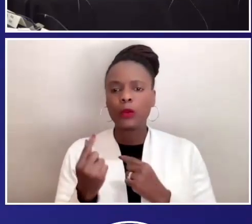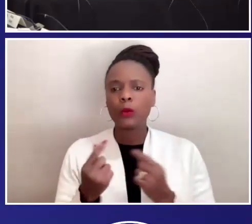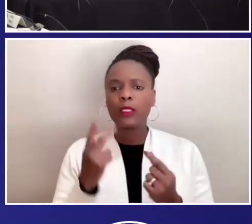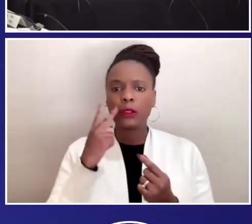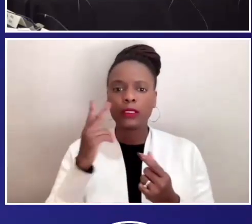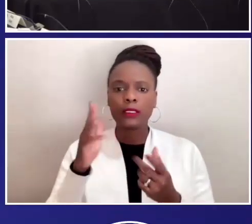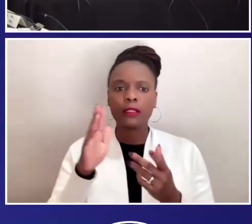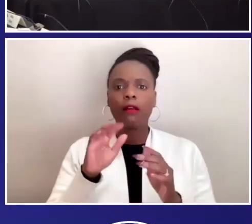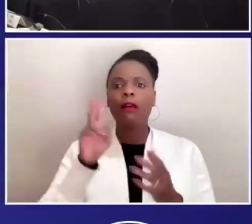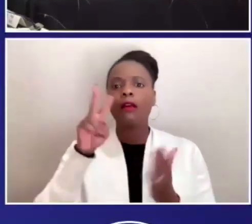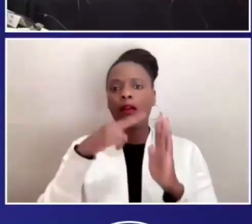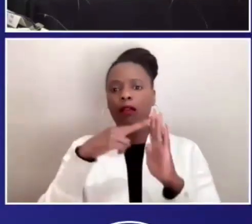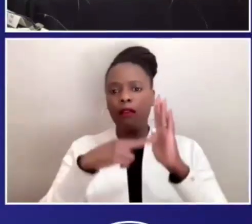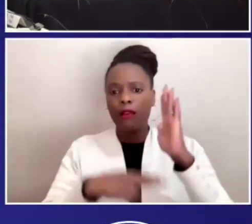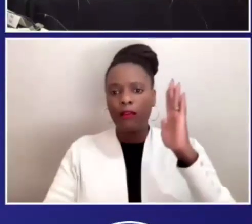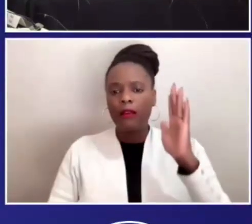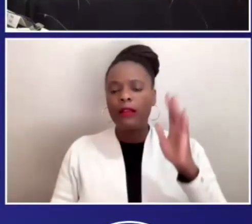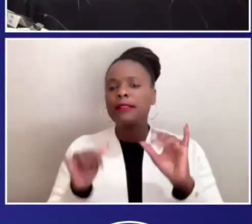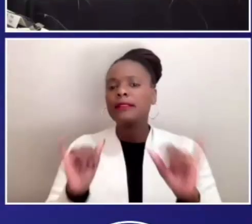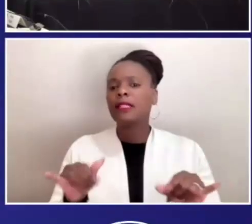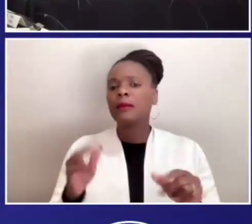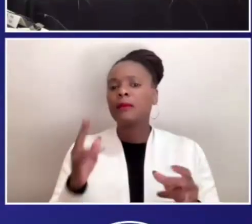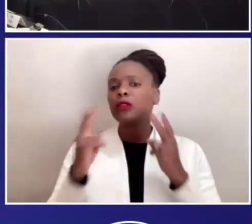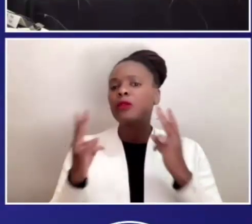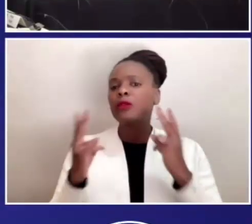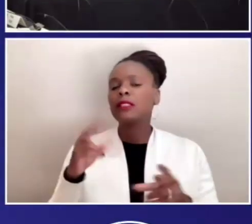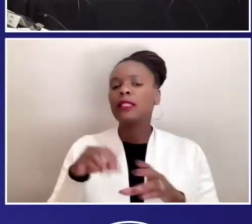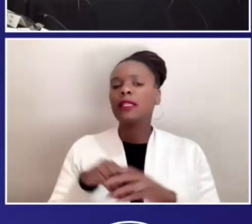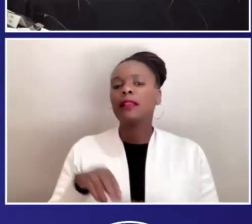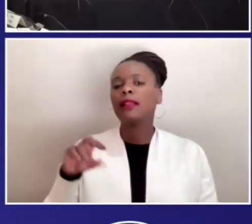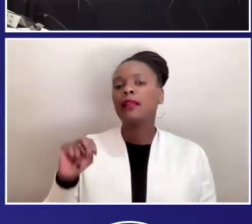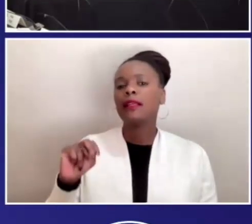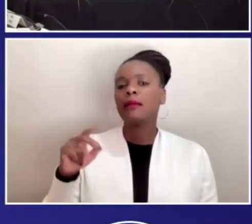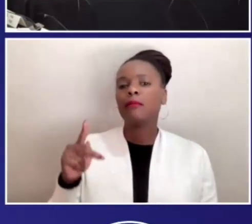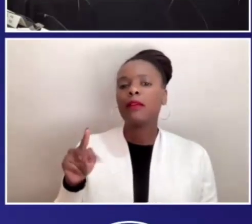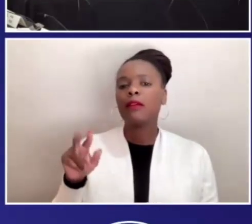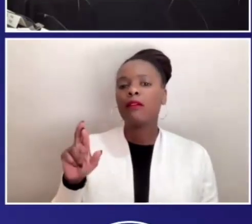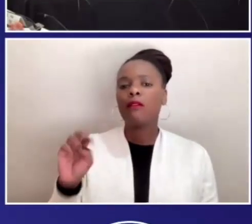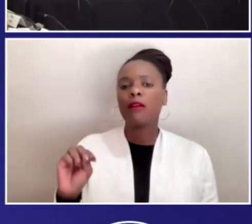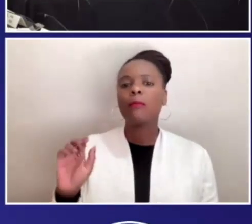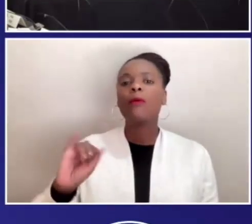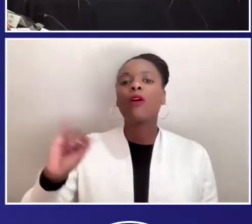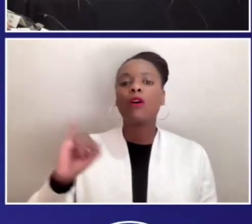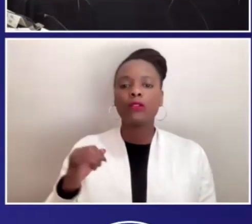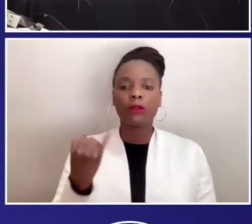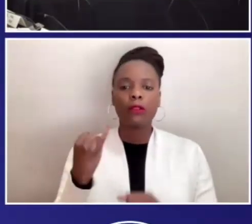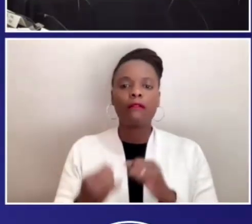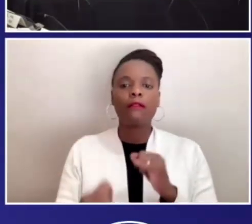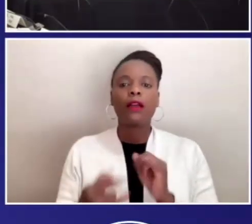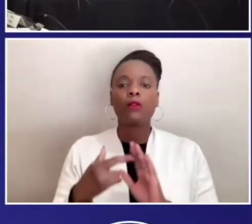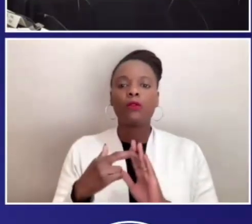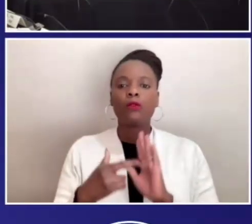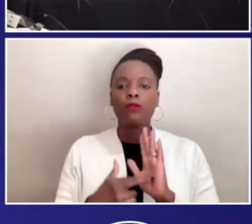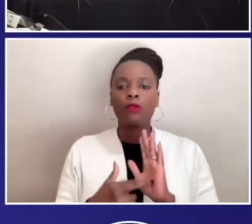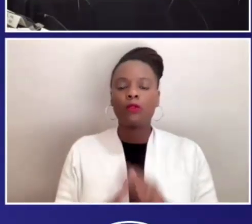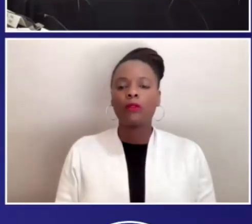would see in our notice of proposed rulemaking and our final rule. So that's why all of the other noise around